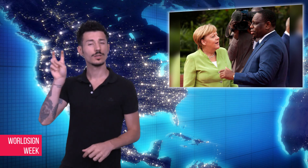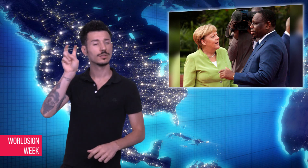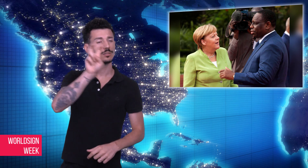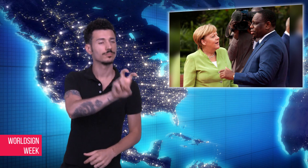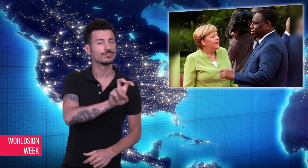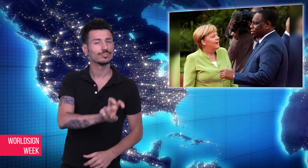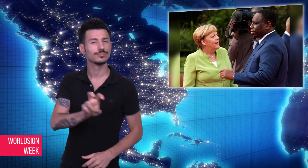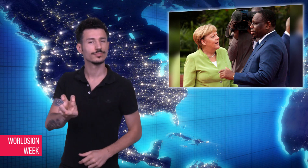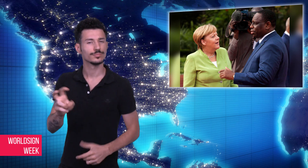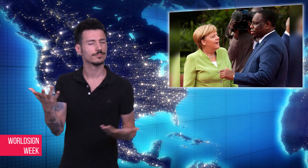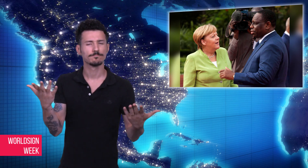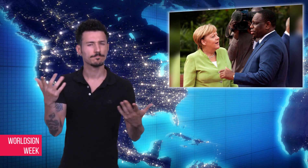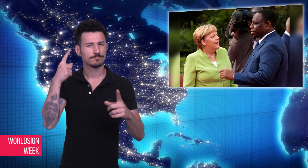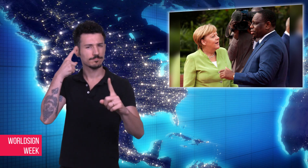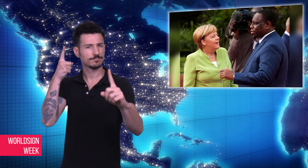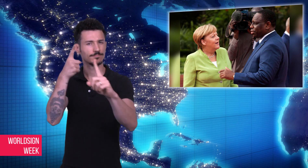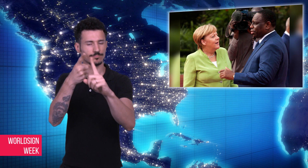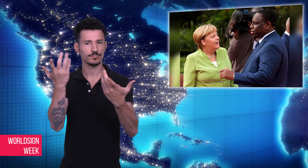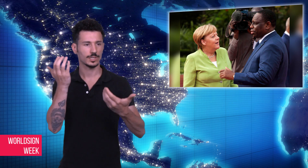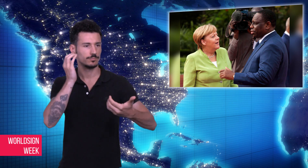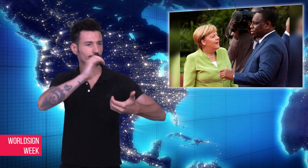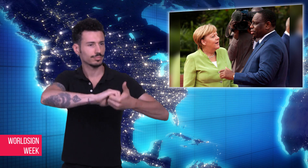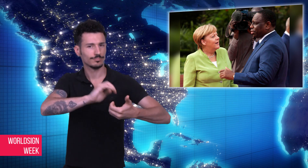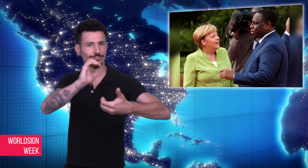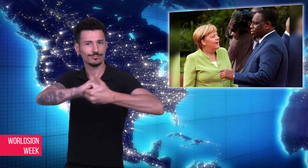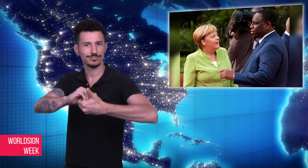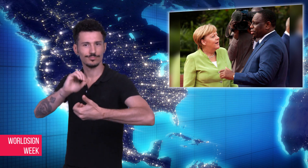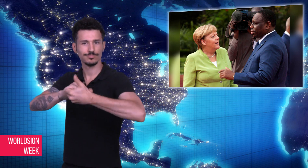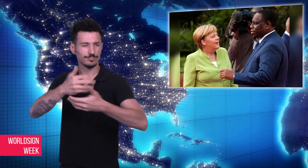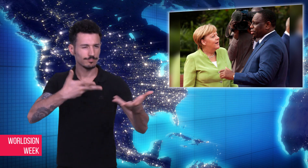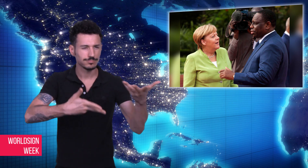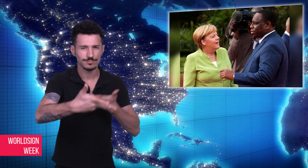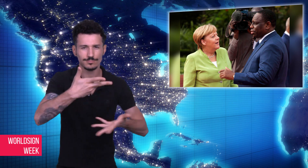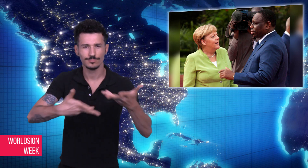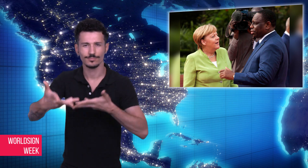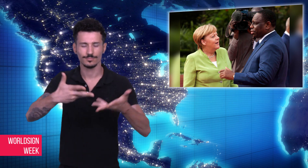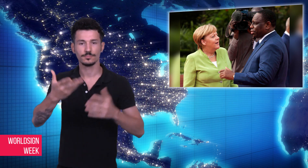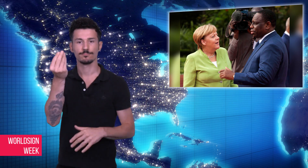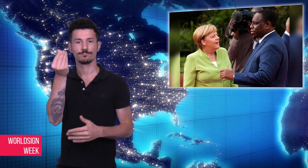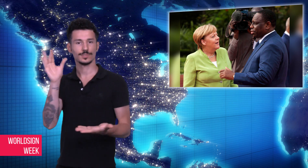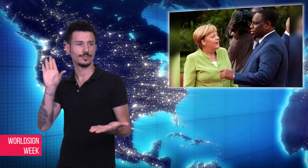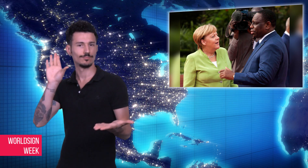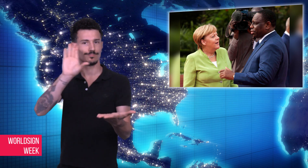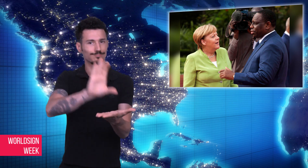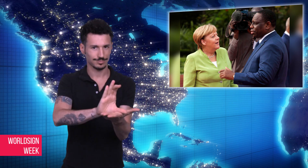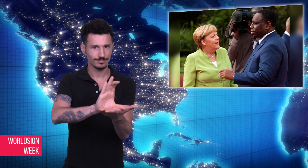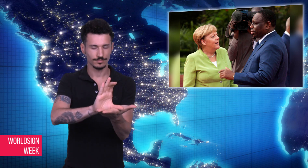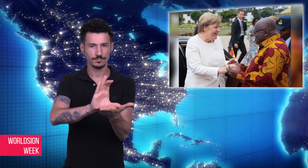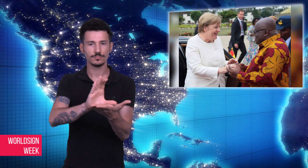Ghana, and Nigeria. The tour hopes to expand partnerships to increase